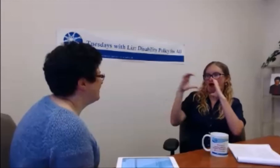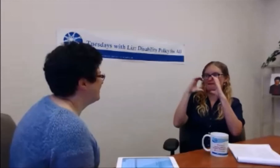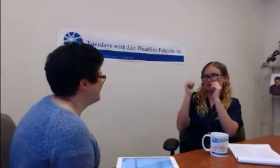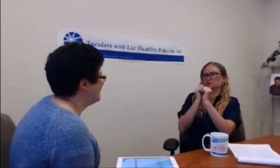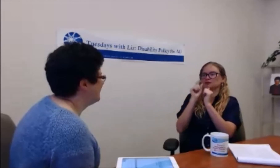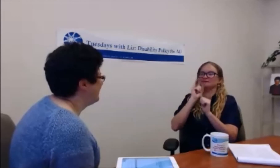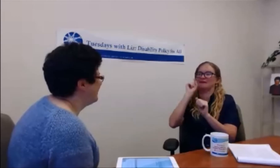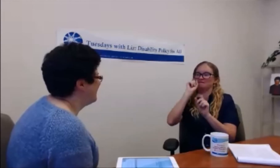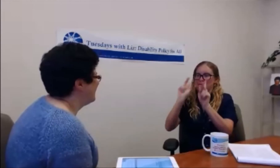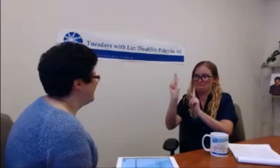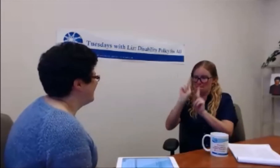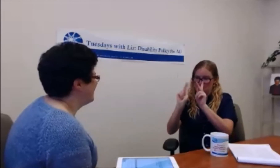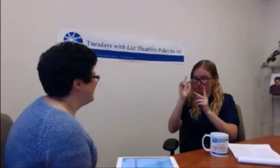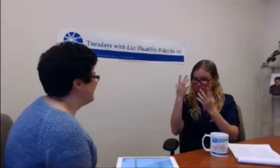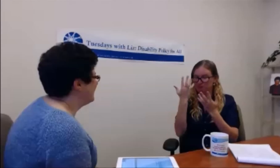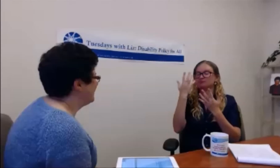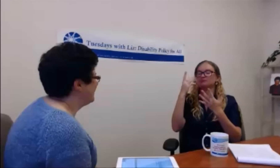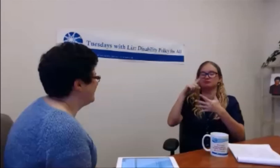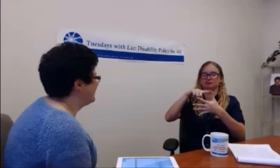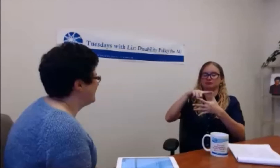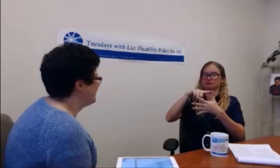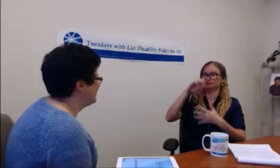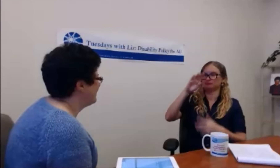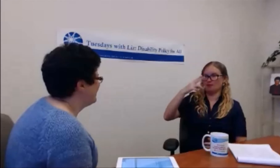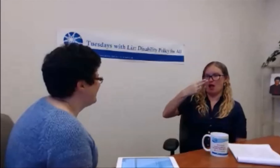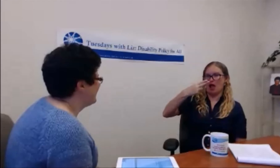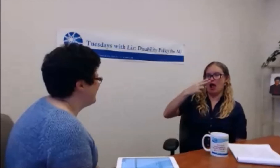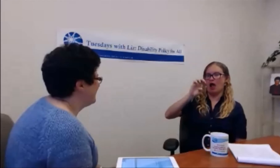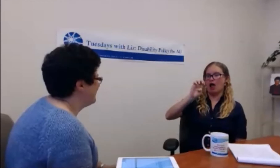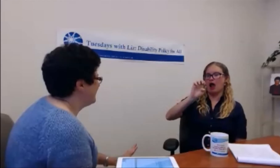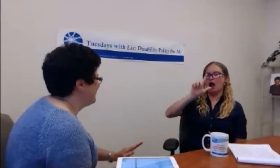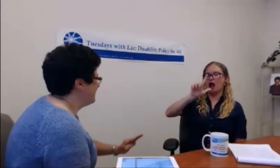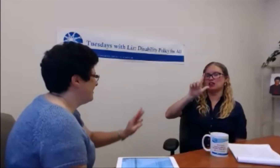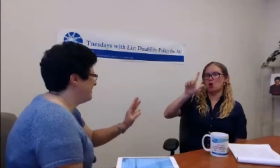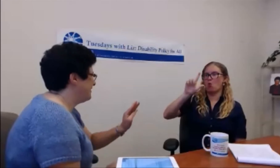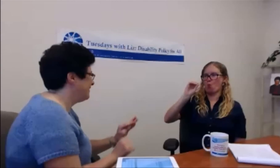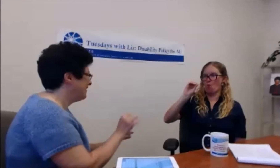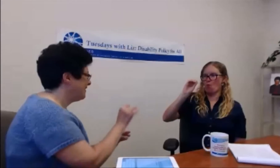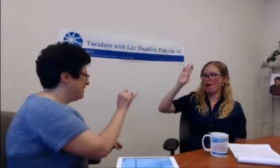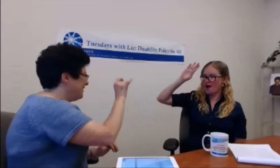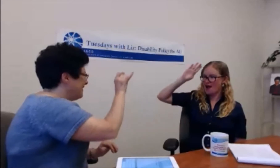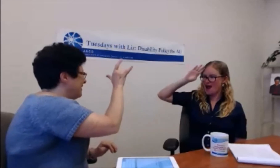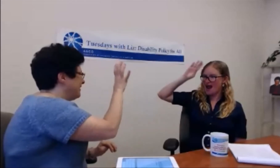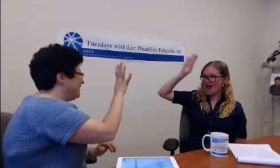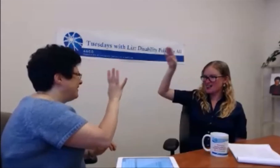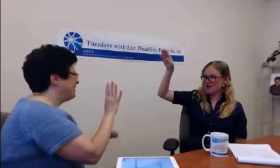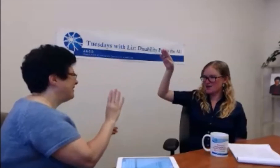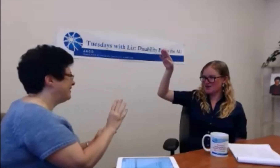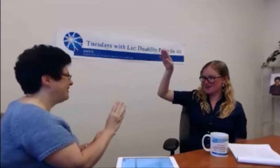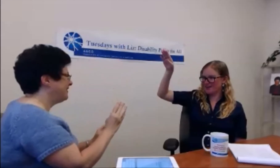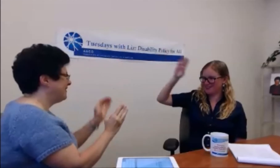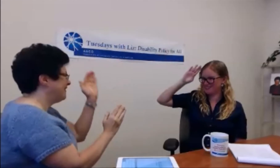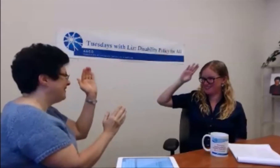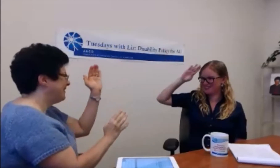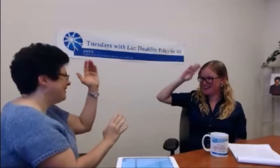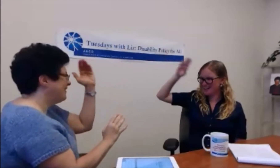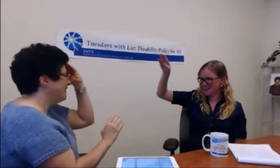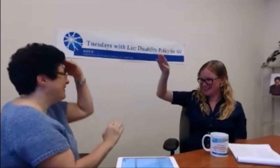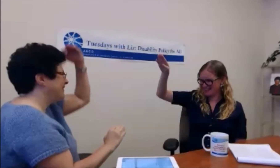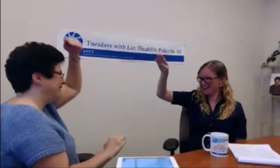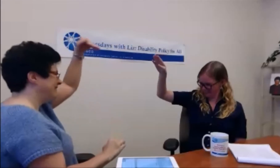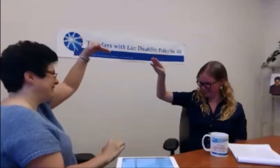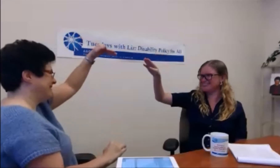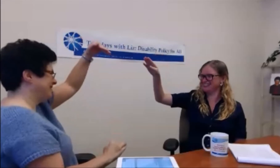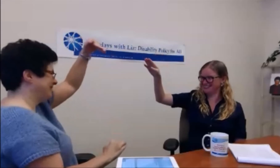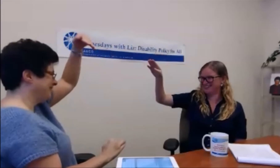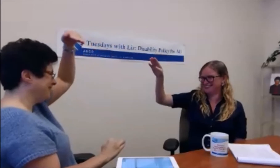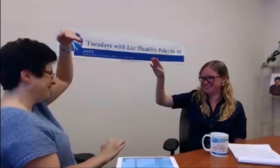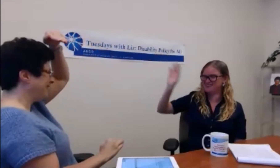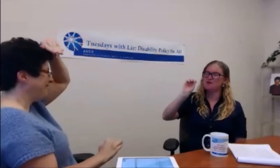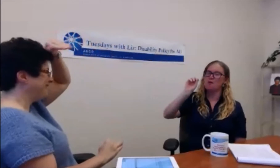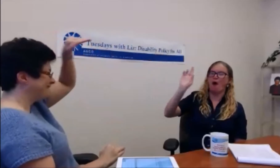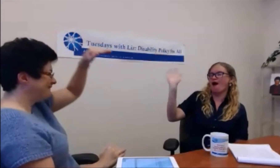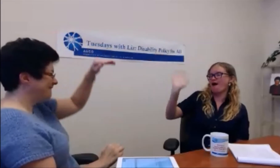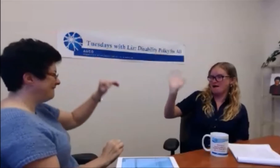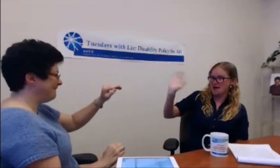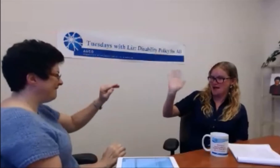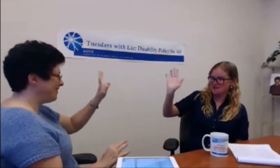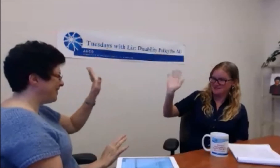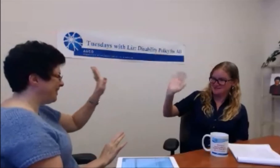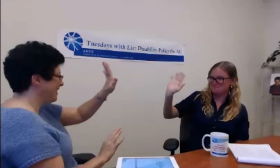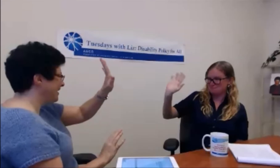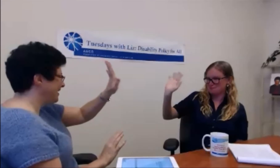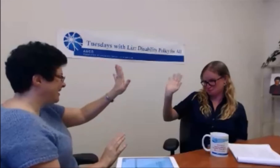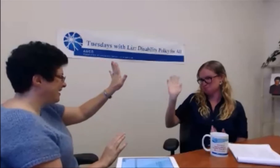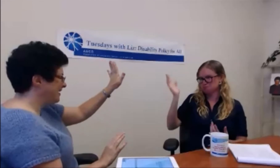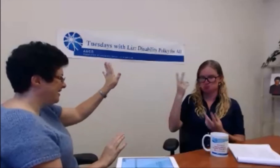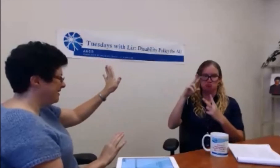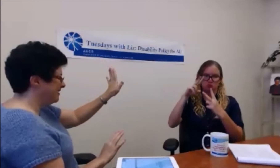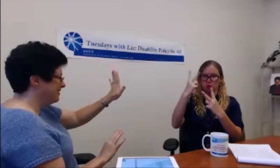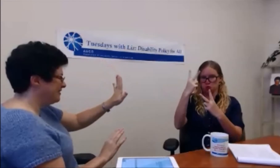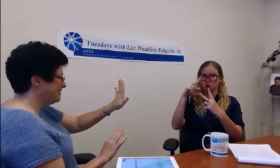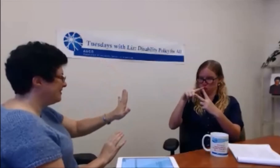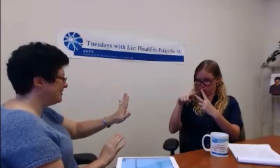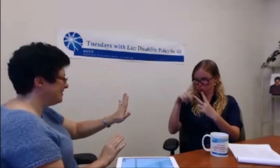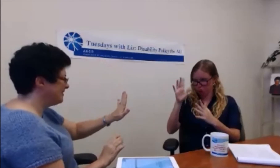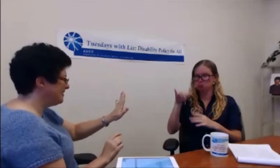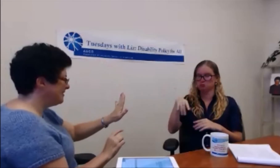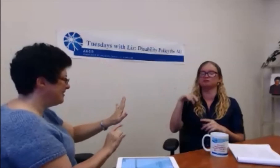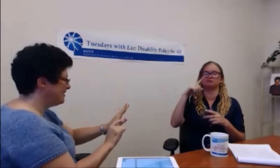to start communicating with a deaf person. The first one is H..E….L…L..O.. or H..I..